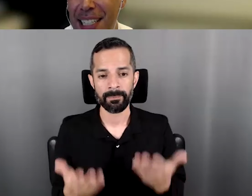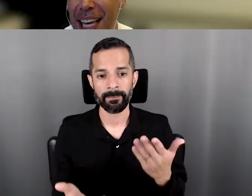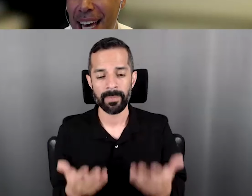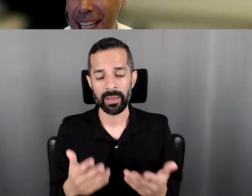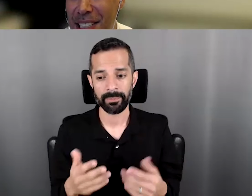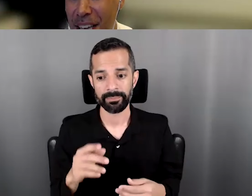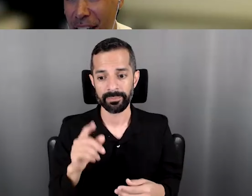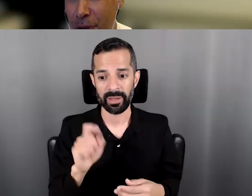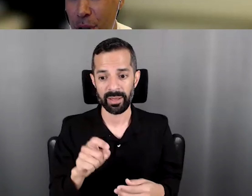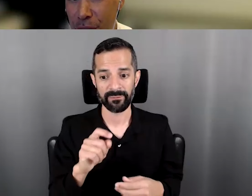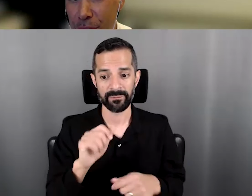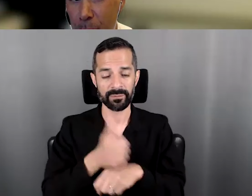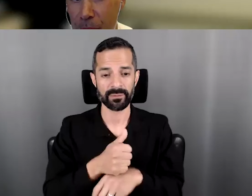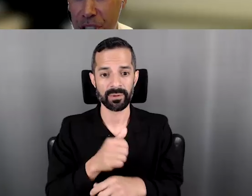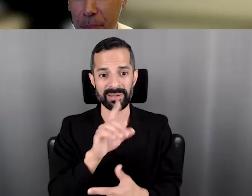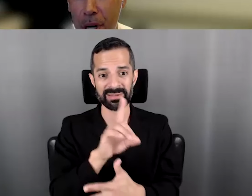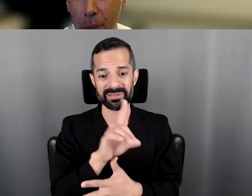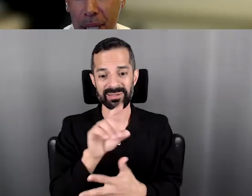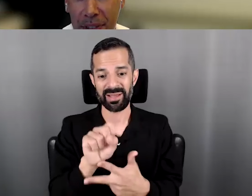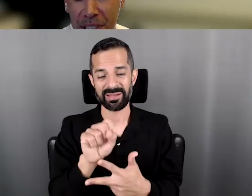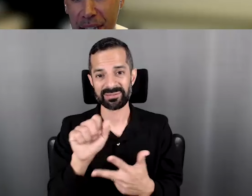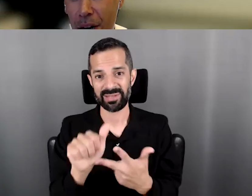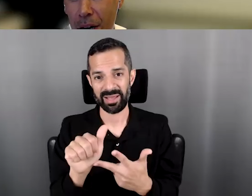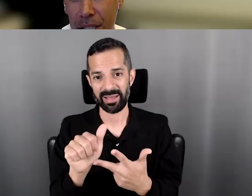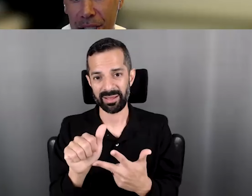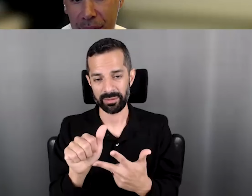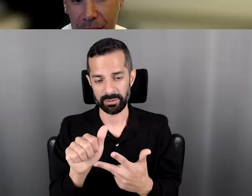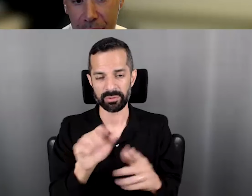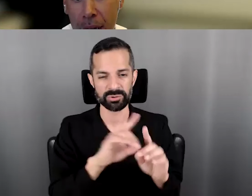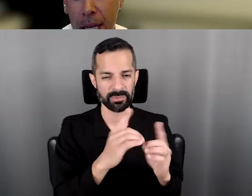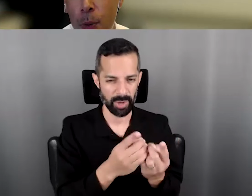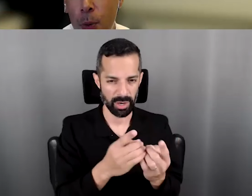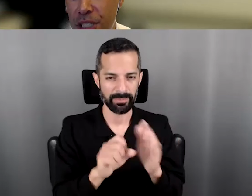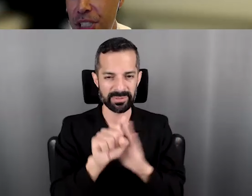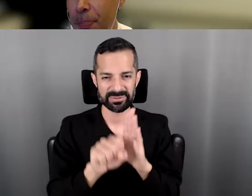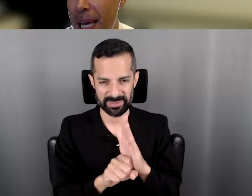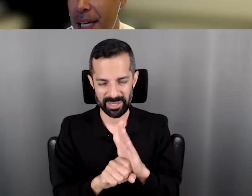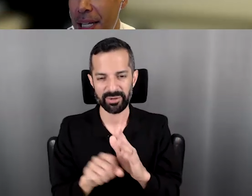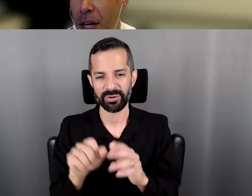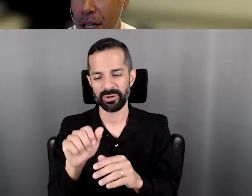DSA review, which is a Department of State architecture which, depending